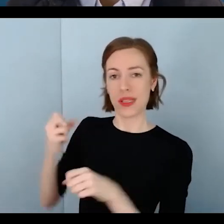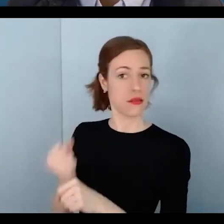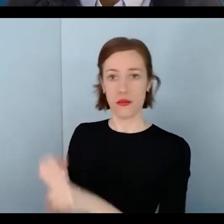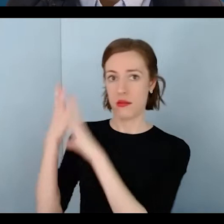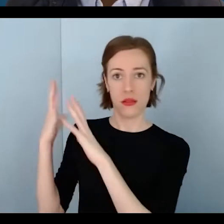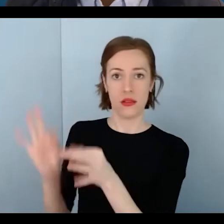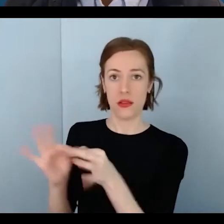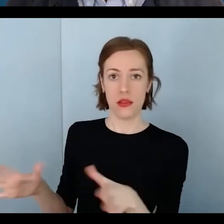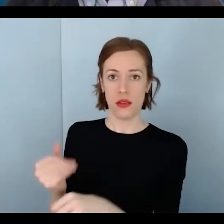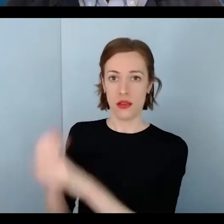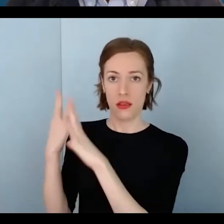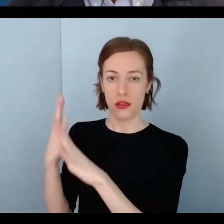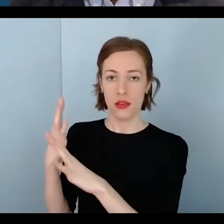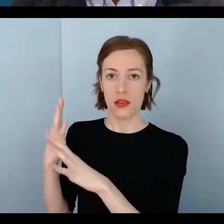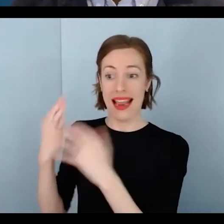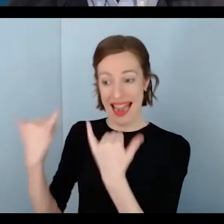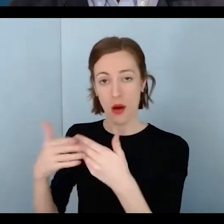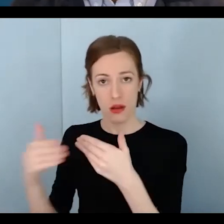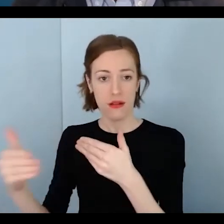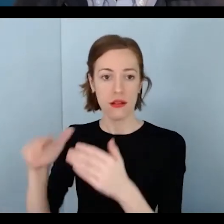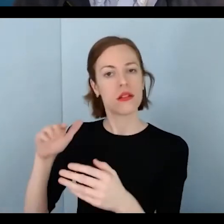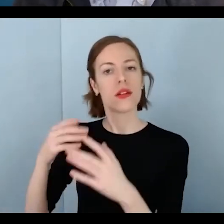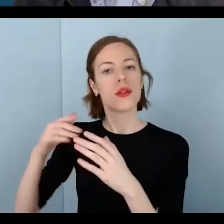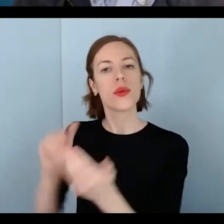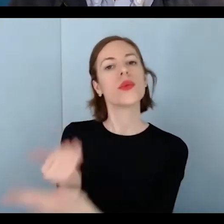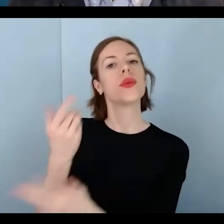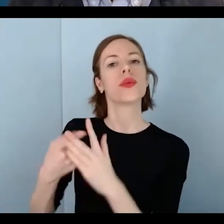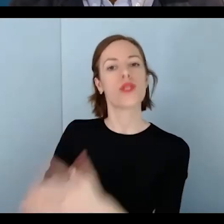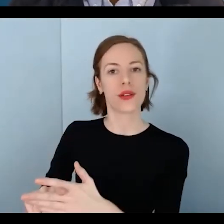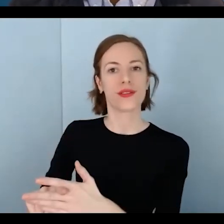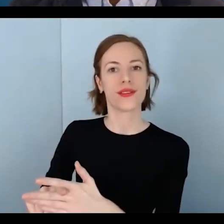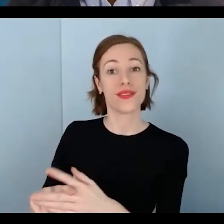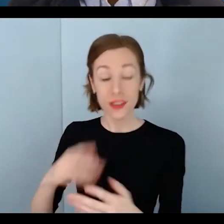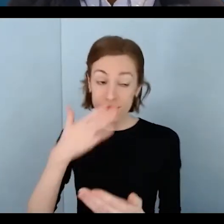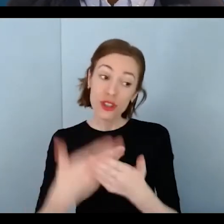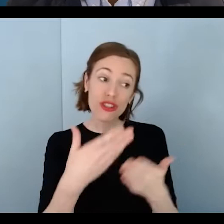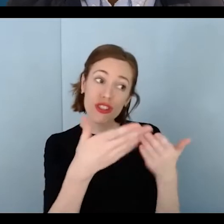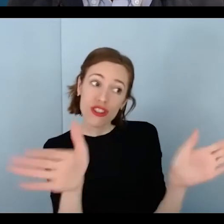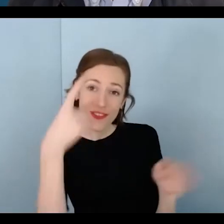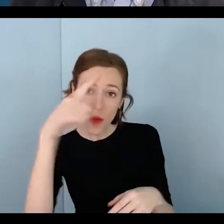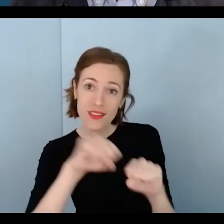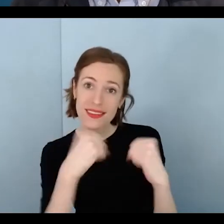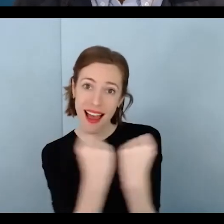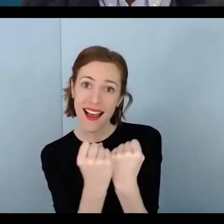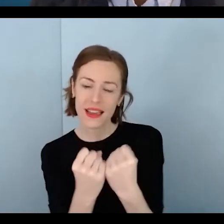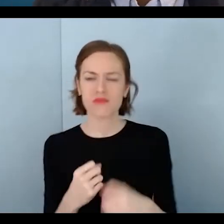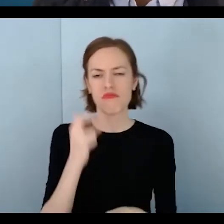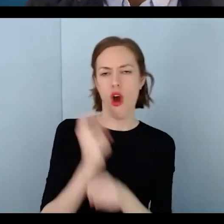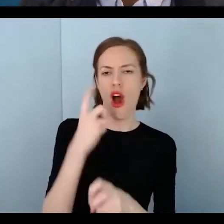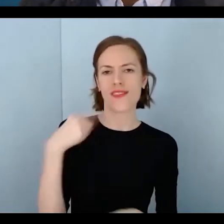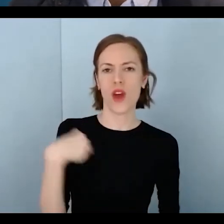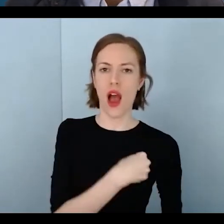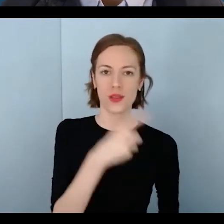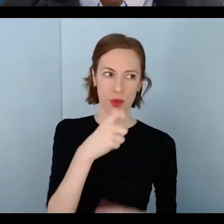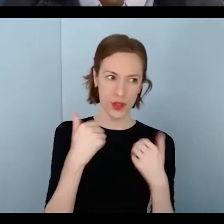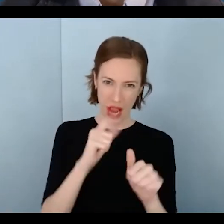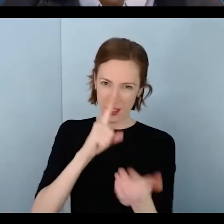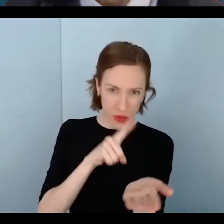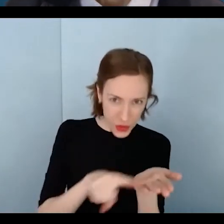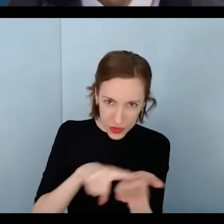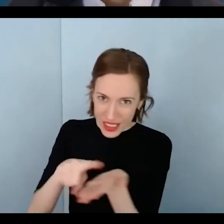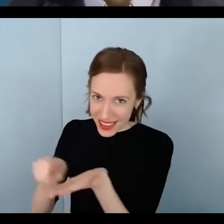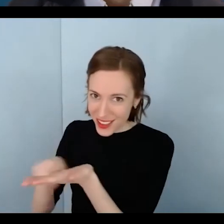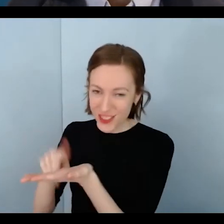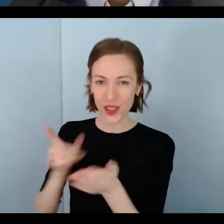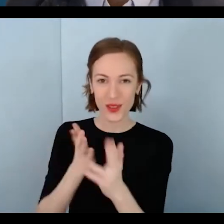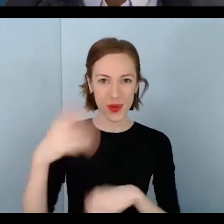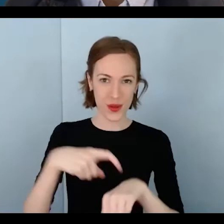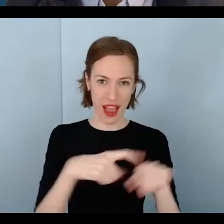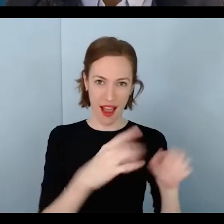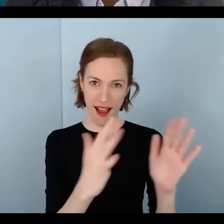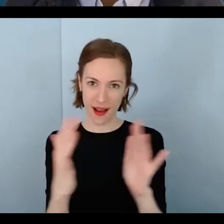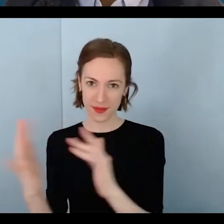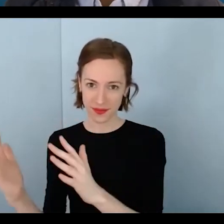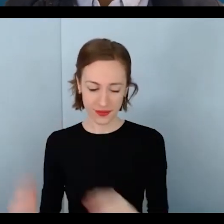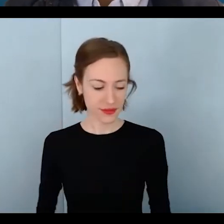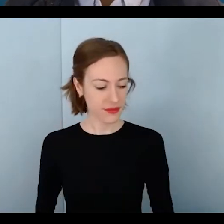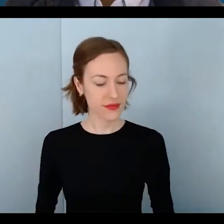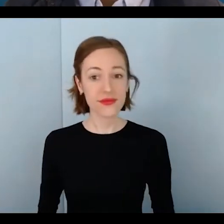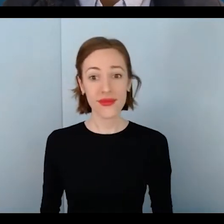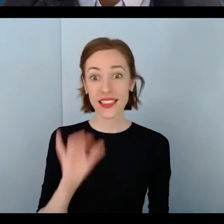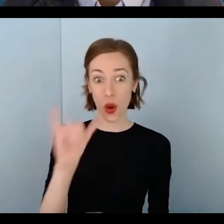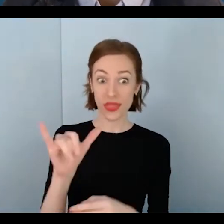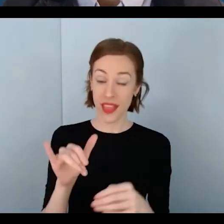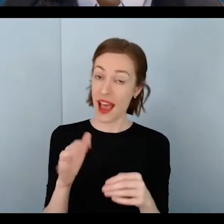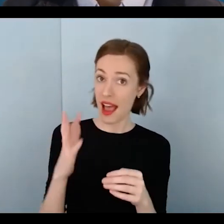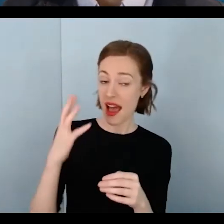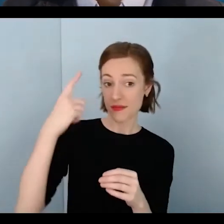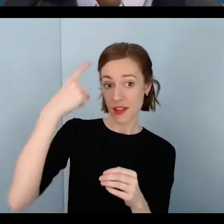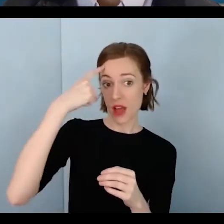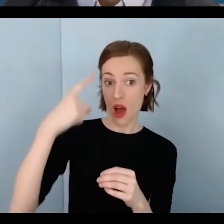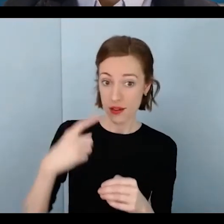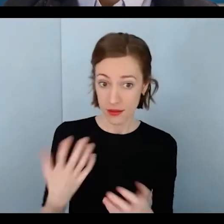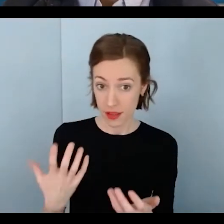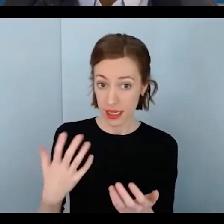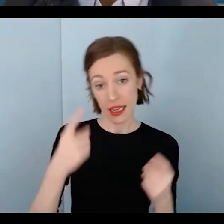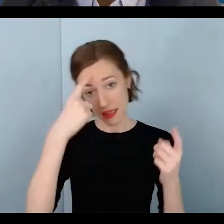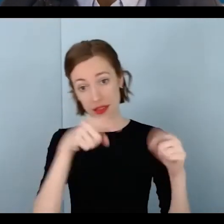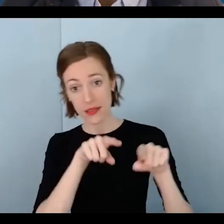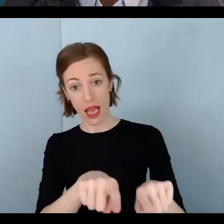That's maybe good for society, hard for those of us who are trying to actually come up with reliable knowledge about what those things are doing Mullah Nathan's argument is in line with one tradition in computer science that strongly rejects the idea